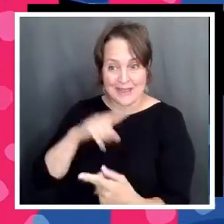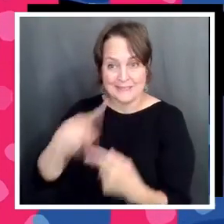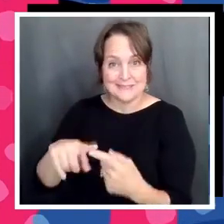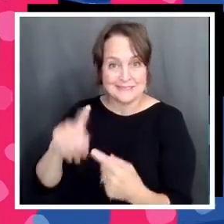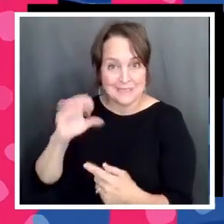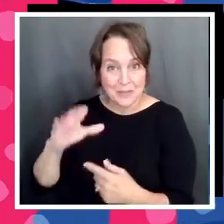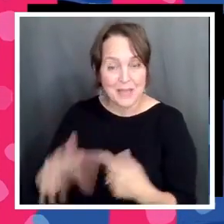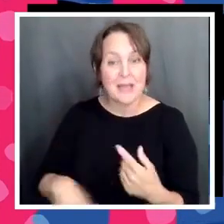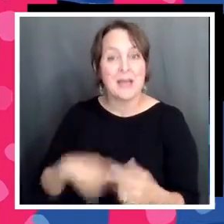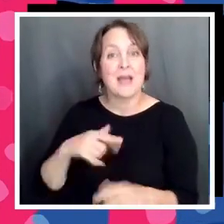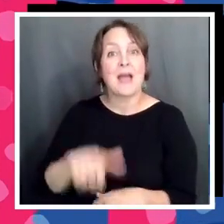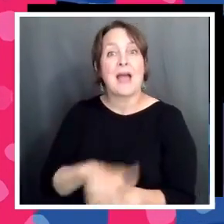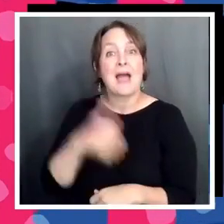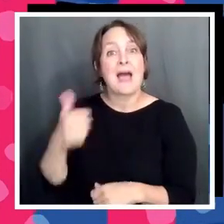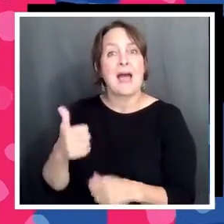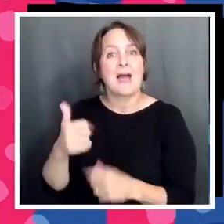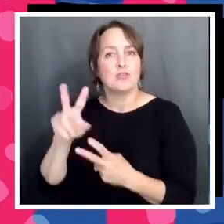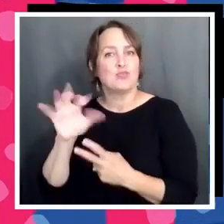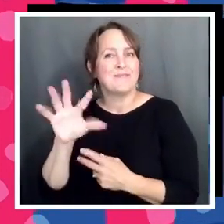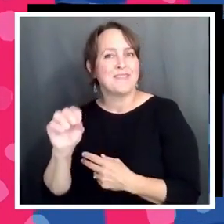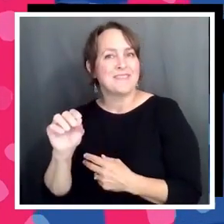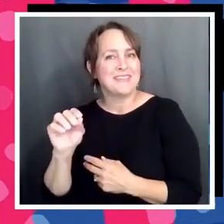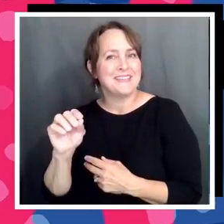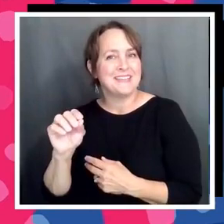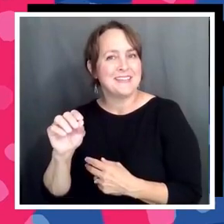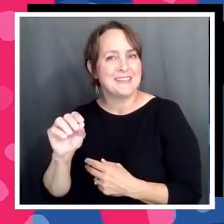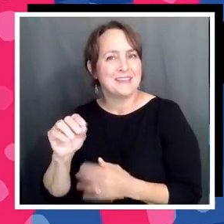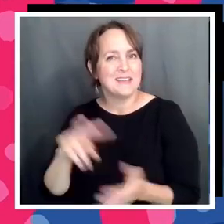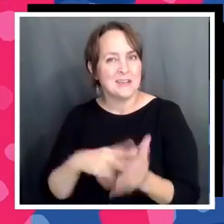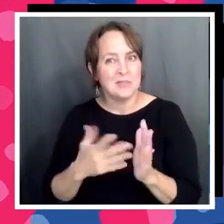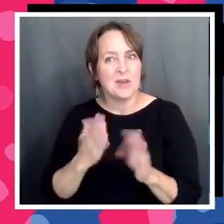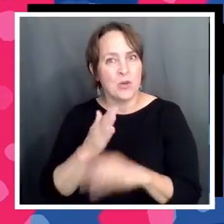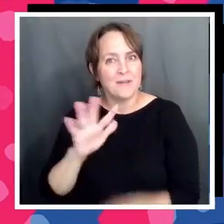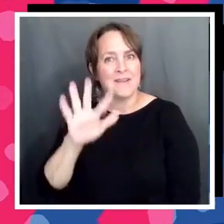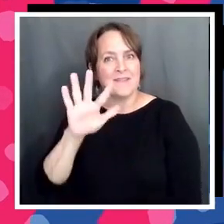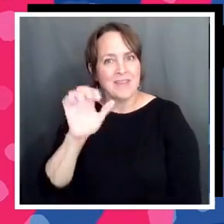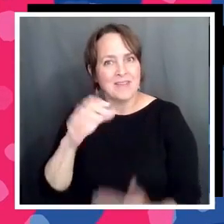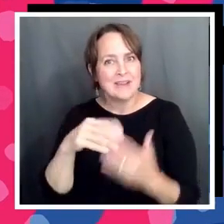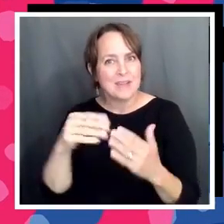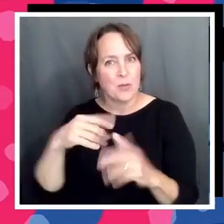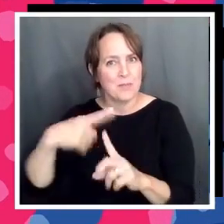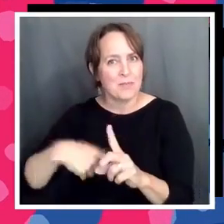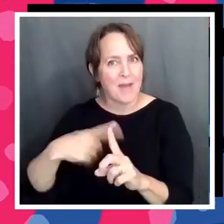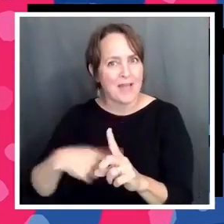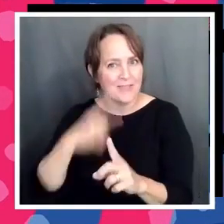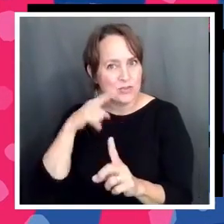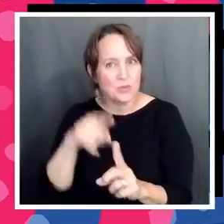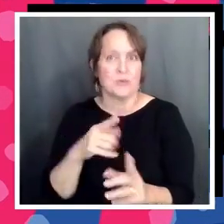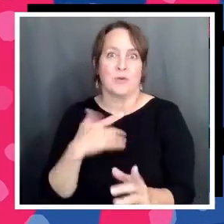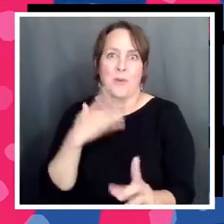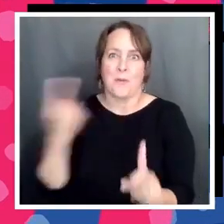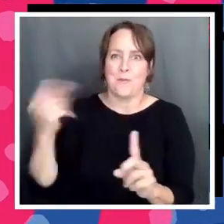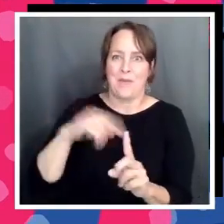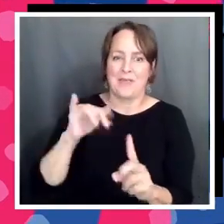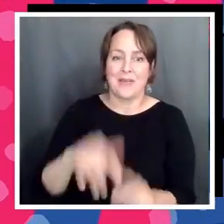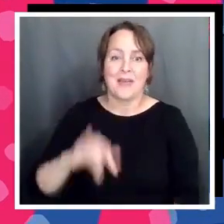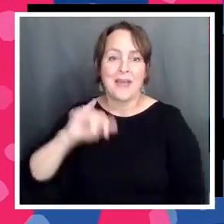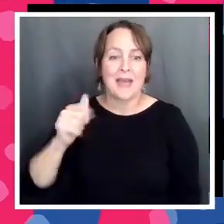ONE OF THEM QUALIFIES FOR $300 PER MONTH EVERY MONTH